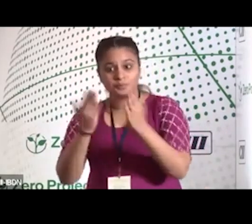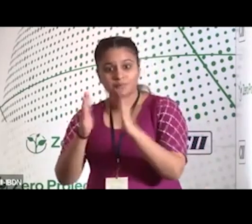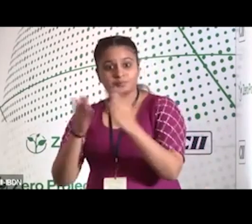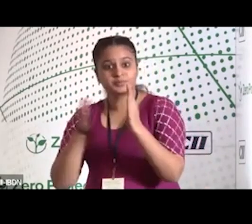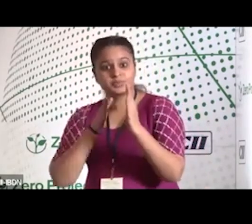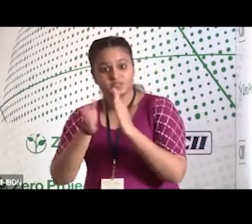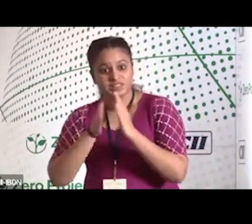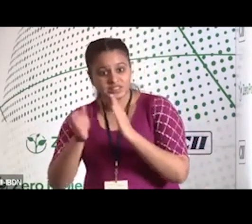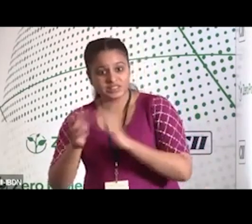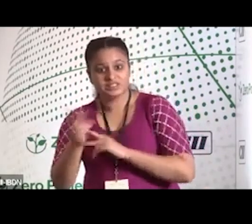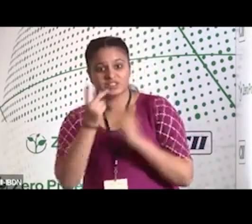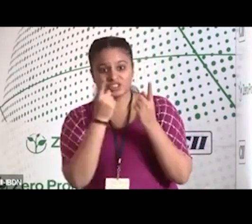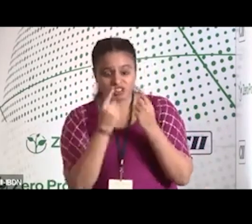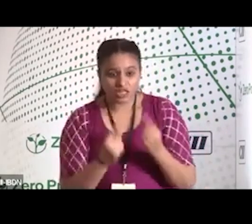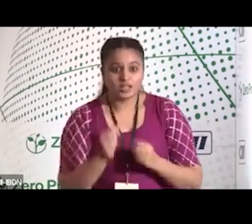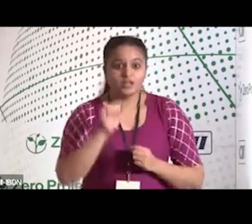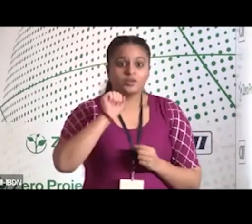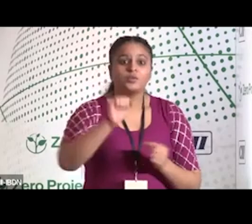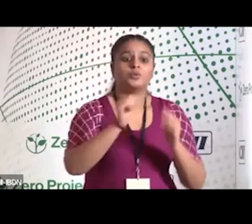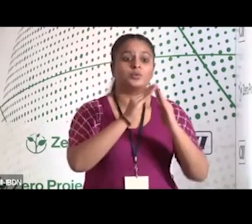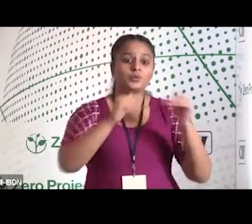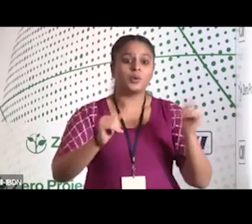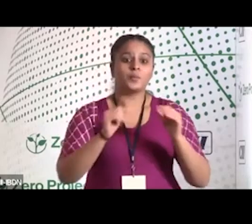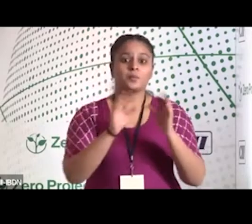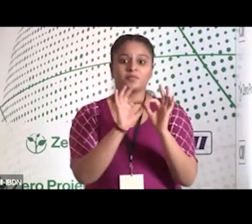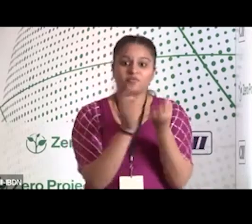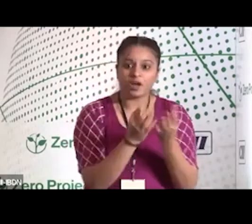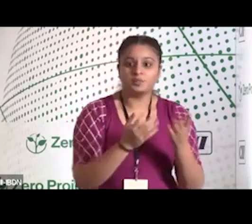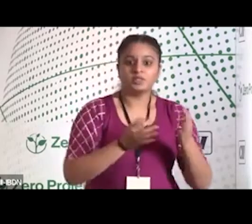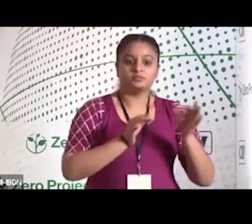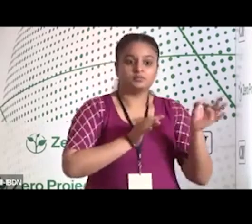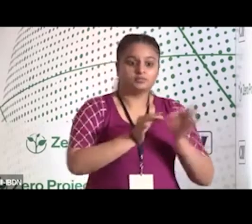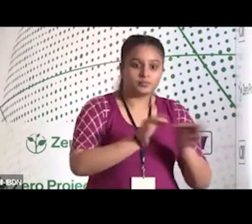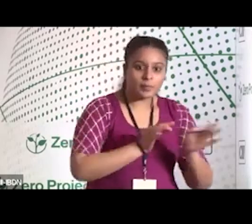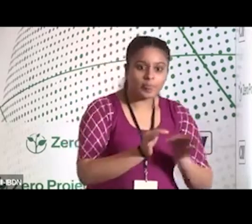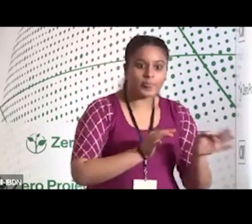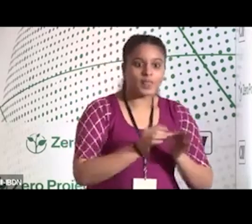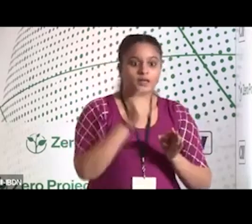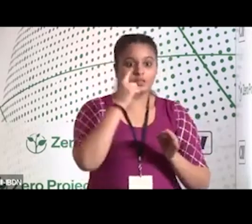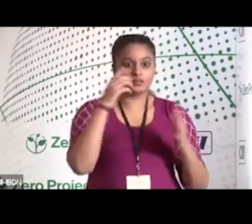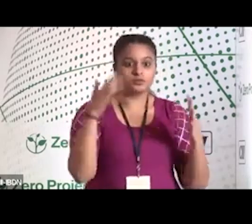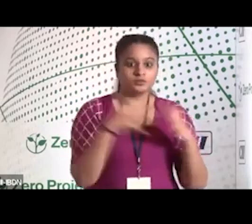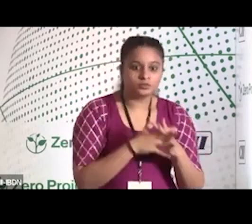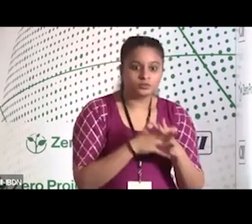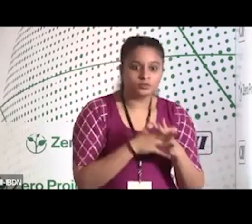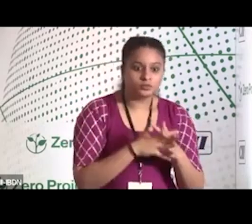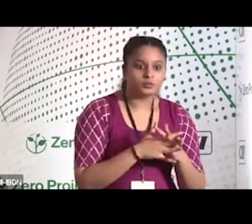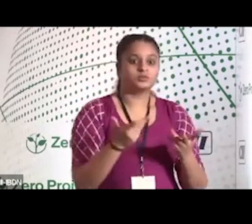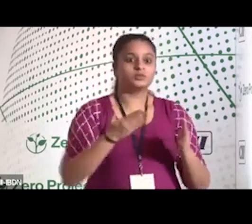or gig number something that Peggy Abbott namely by banning gay and there